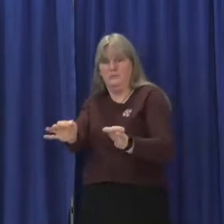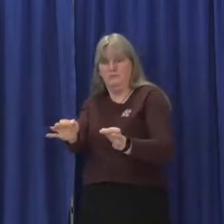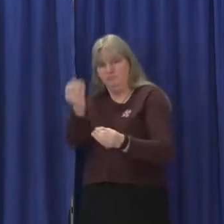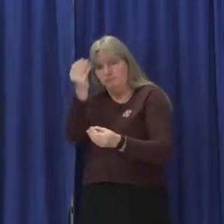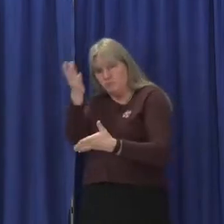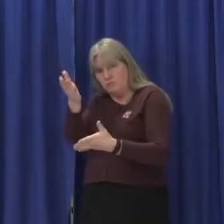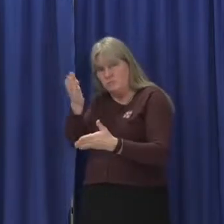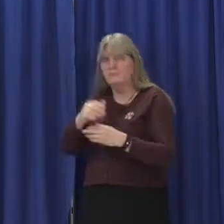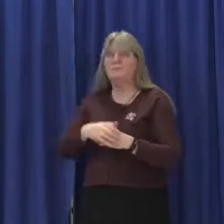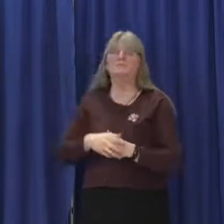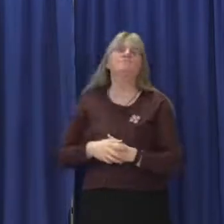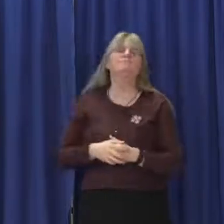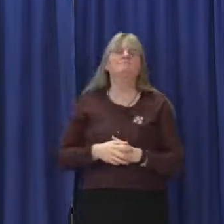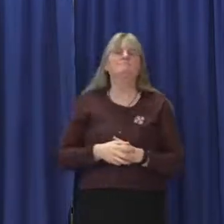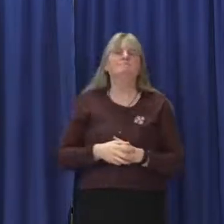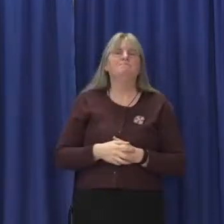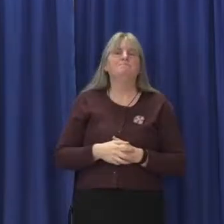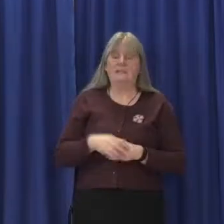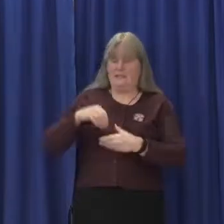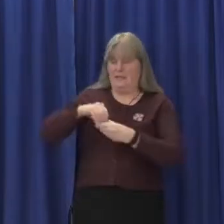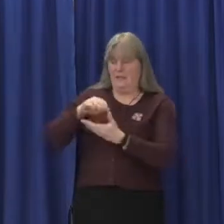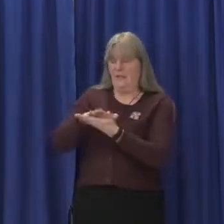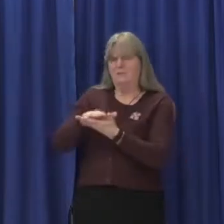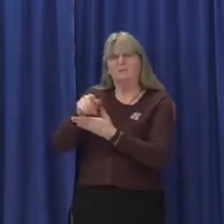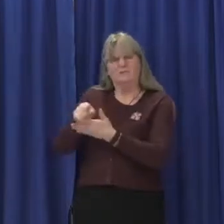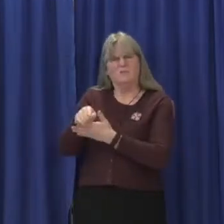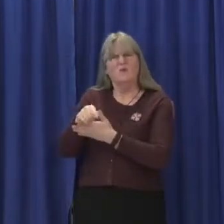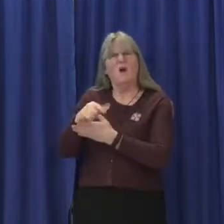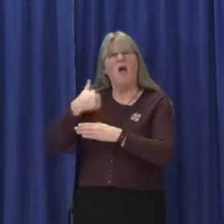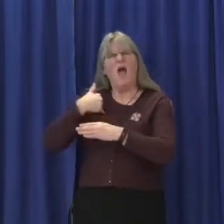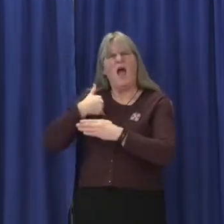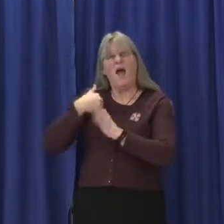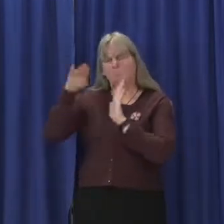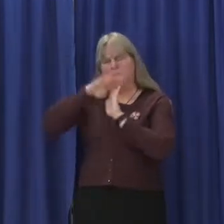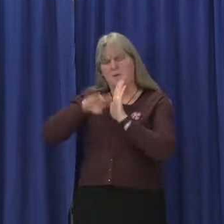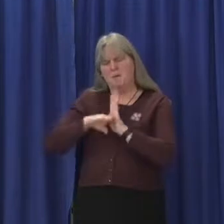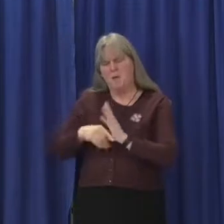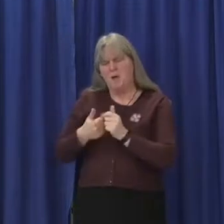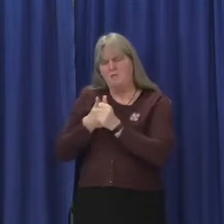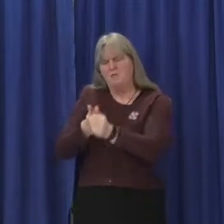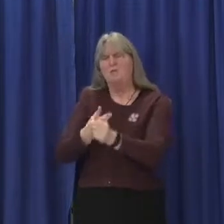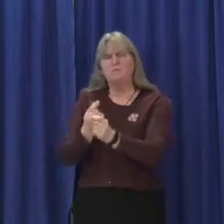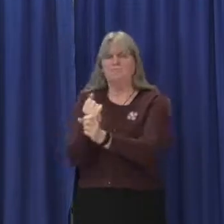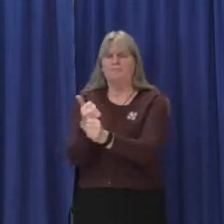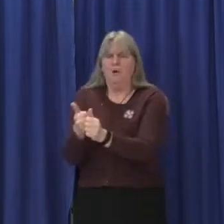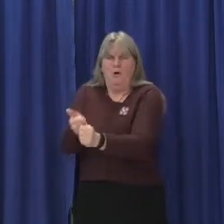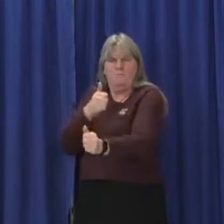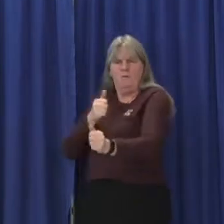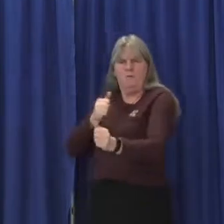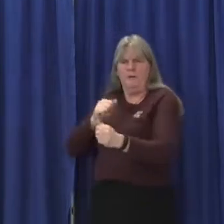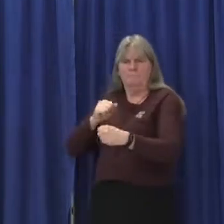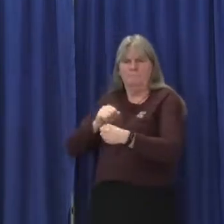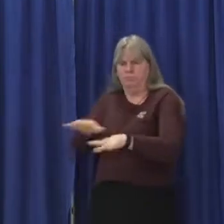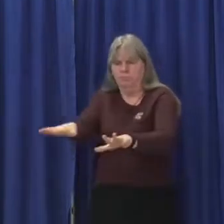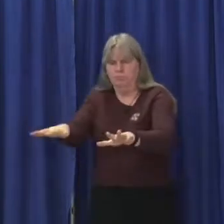There are a number of measures in schools that are designed to prevent the transmission of disease. Students are required to wear